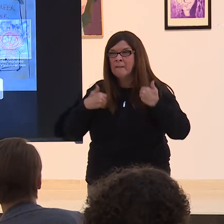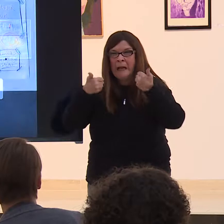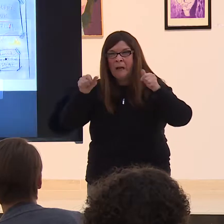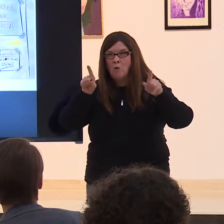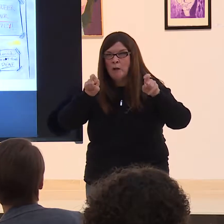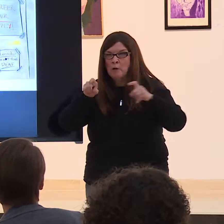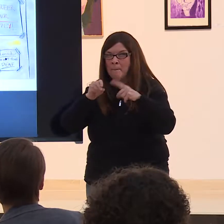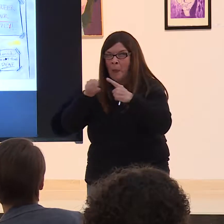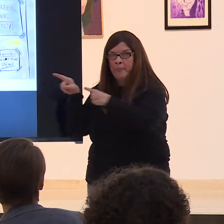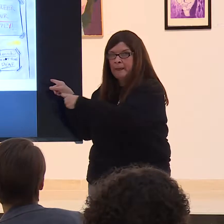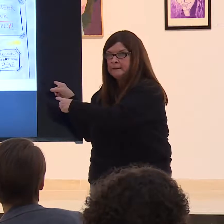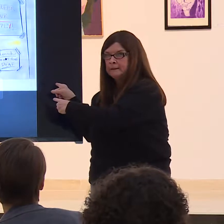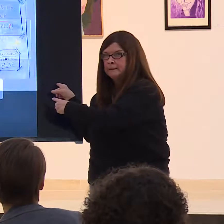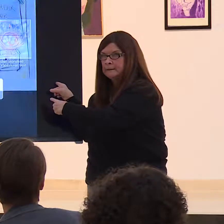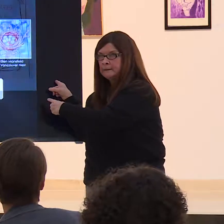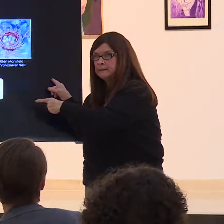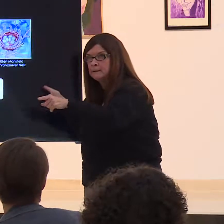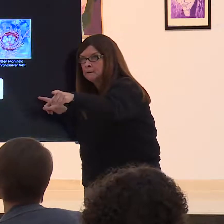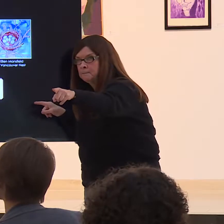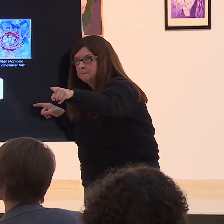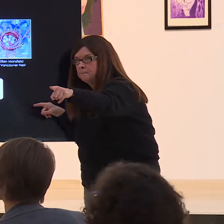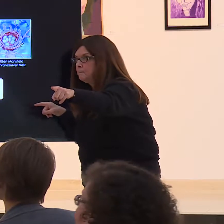Do you have any questions about this?